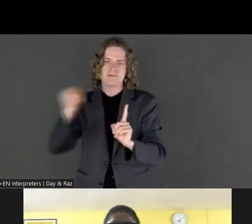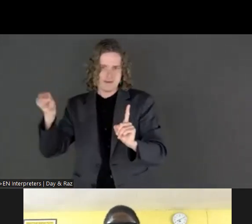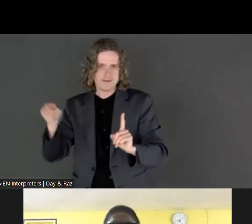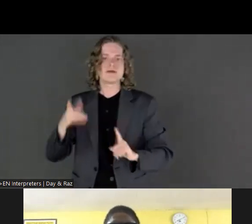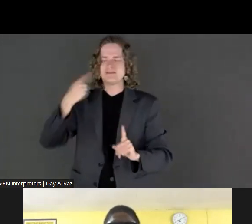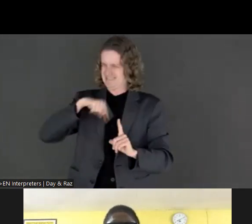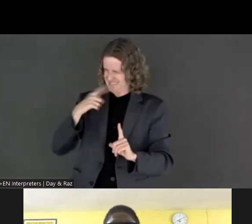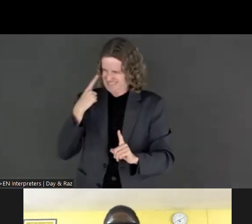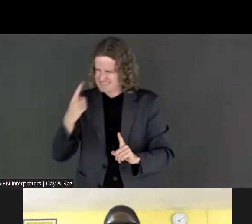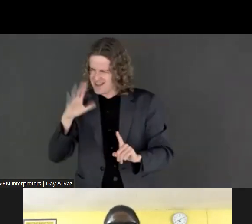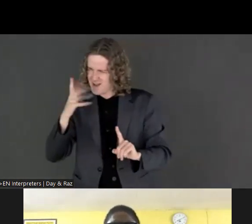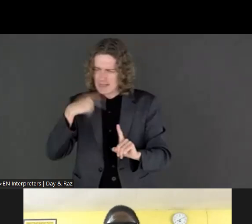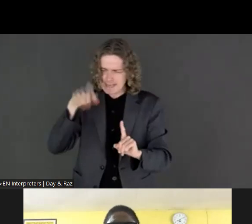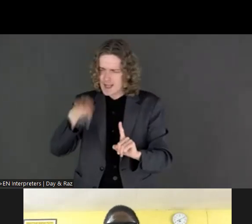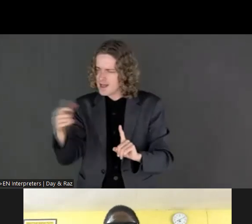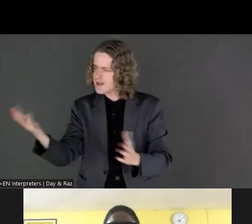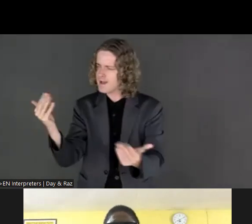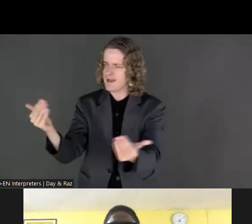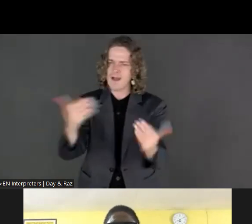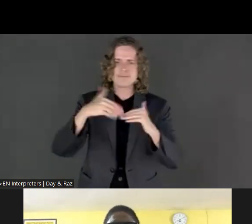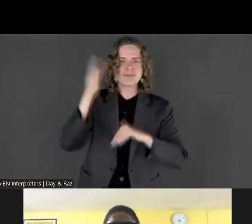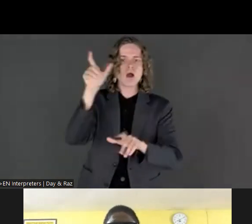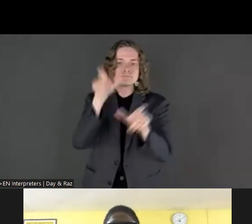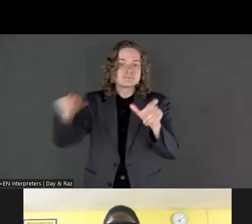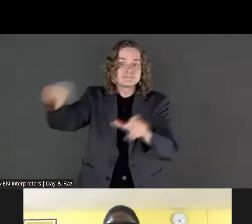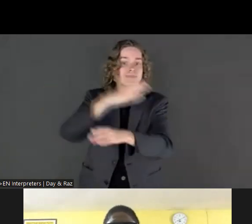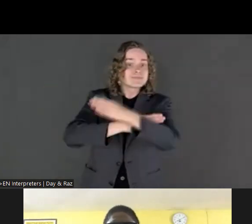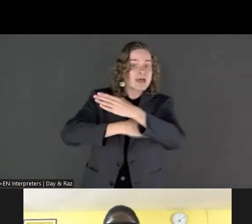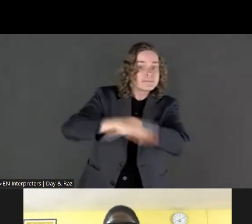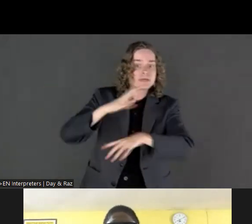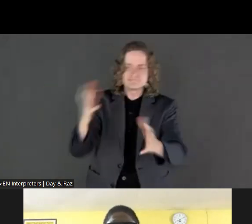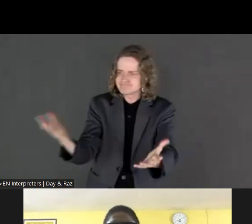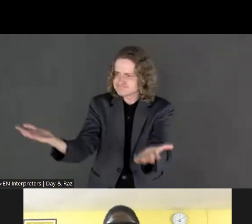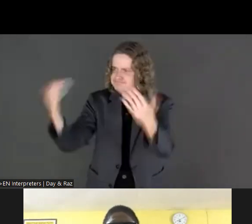Disability Inclusion is a critical pillar for effective humanitarian responses. And the